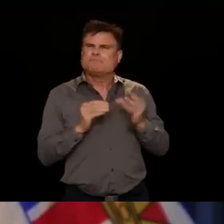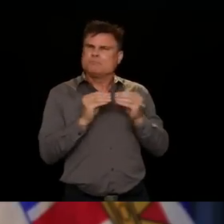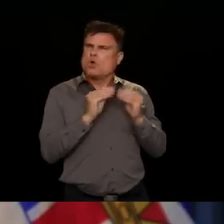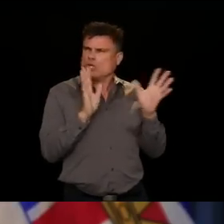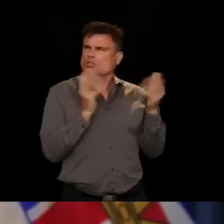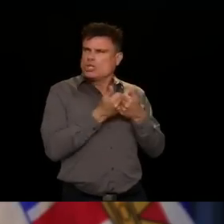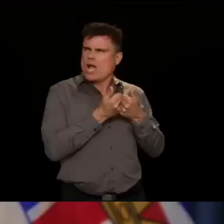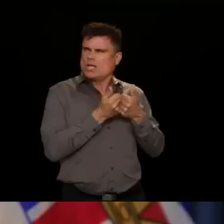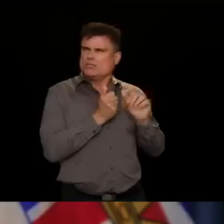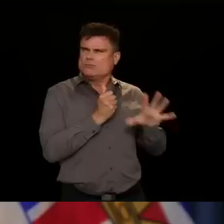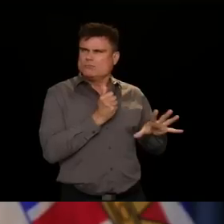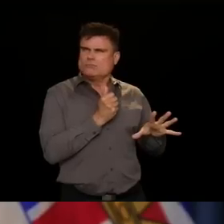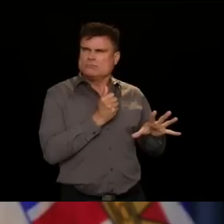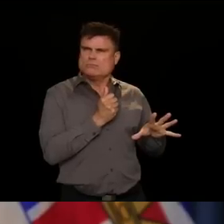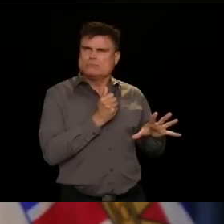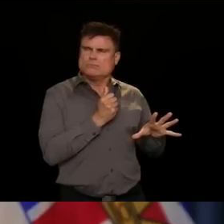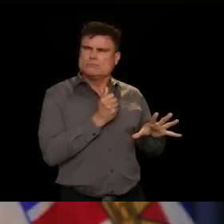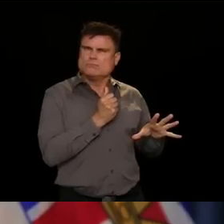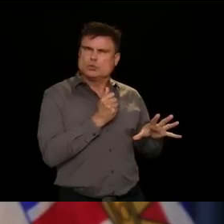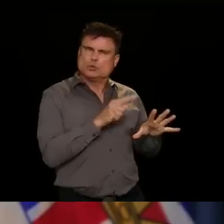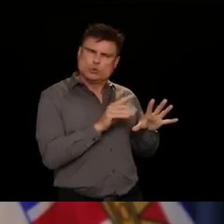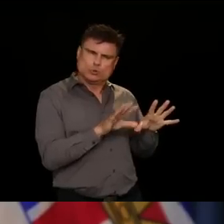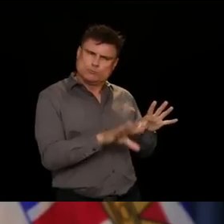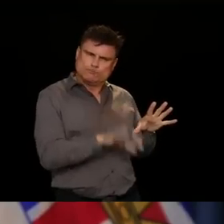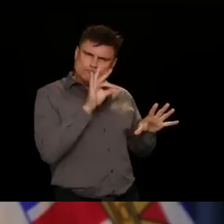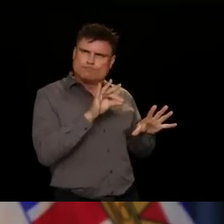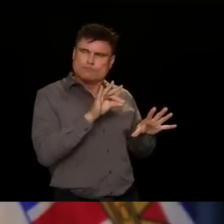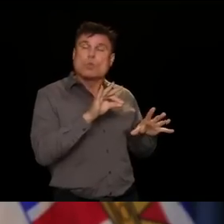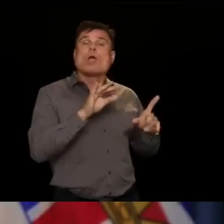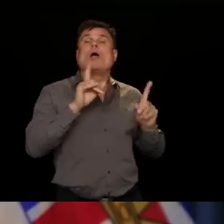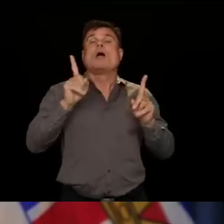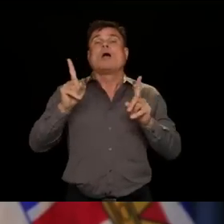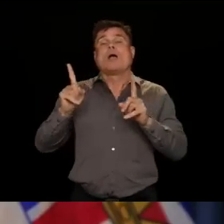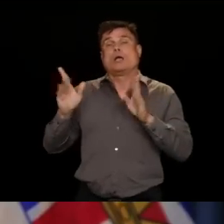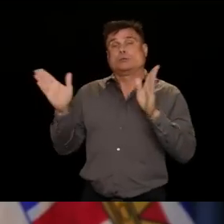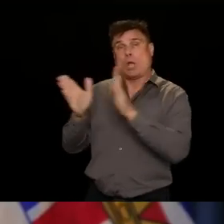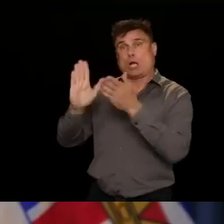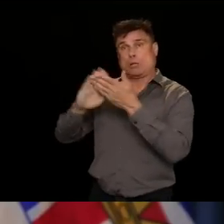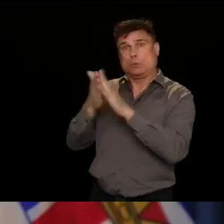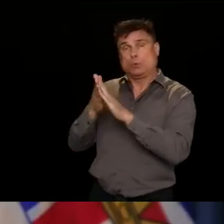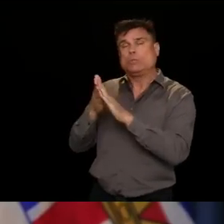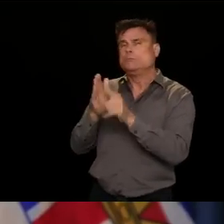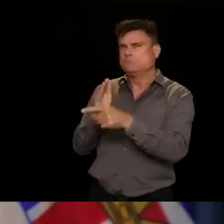and get a small amount to test and it can be a challenge.